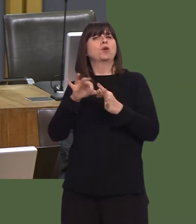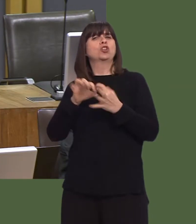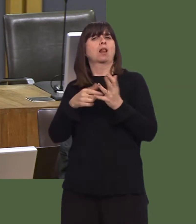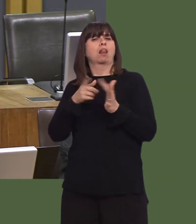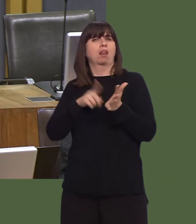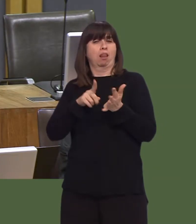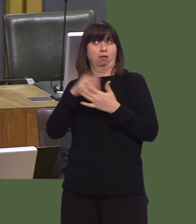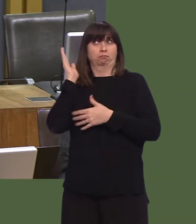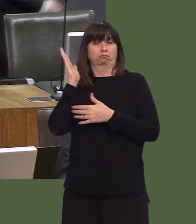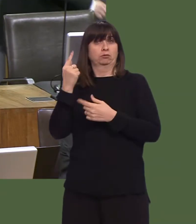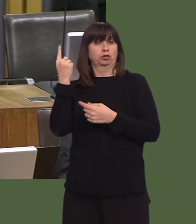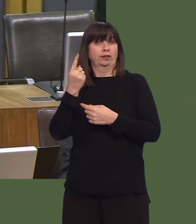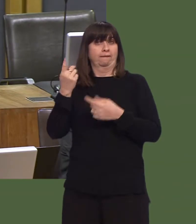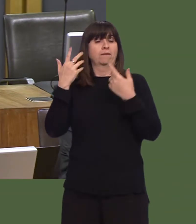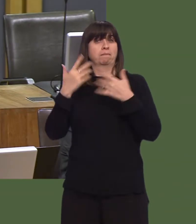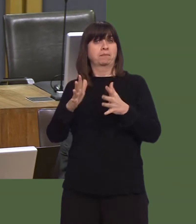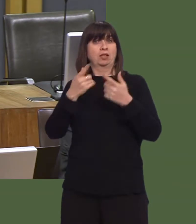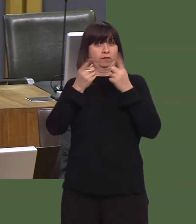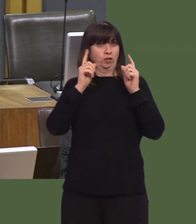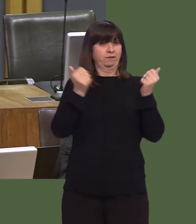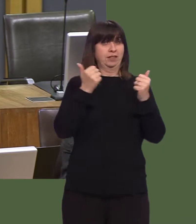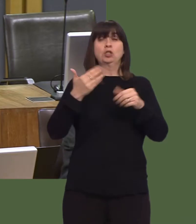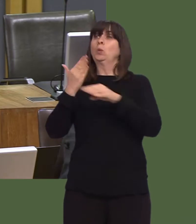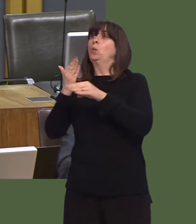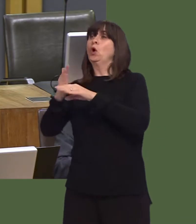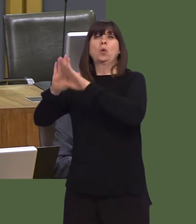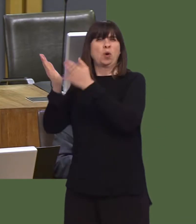Wales after university, worked for 20 years in tourism and hospitality, including 11 years